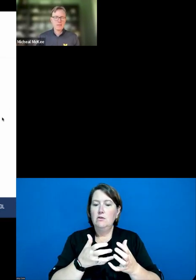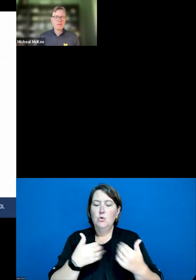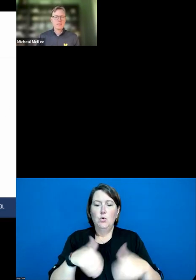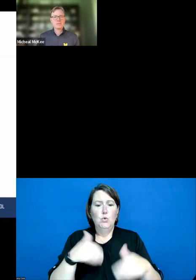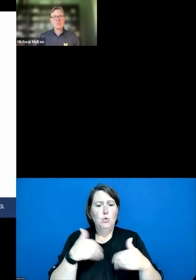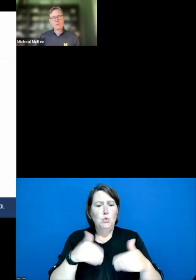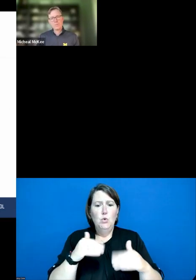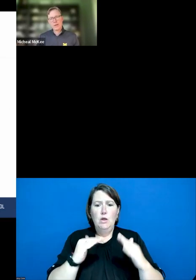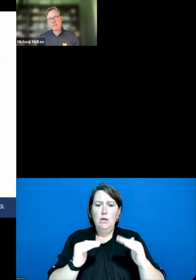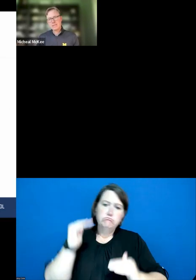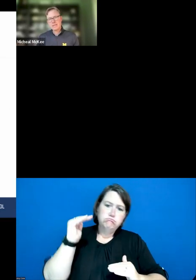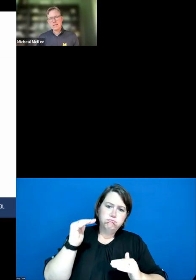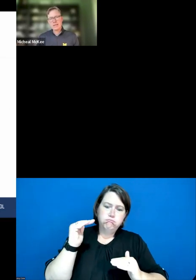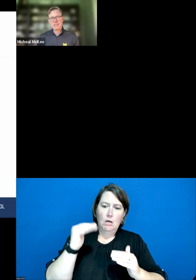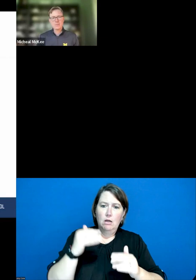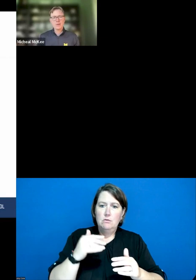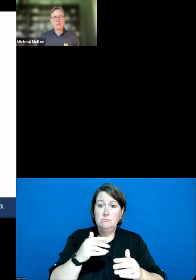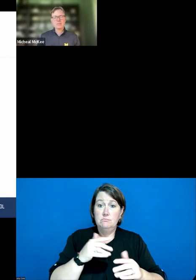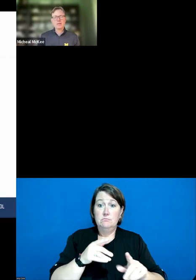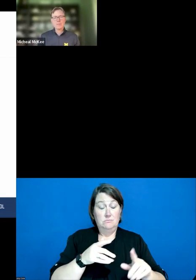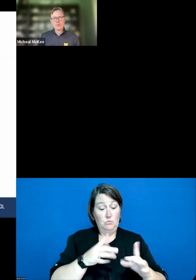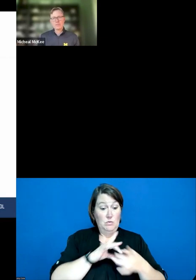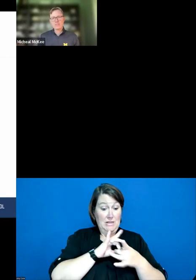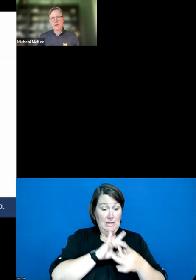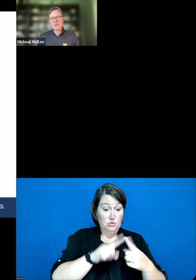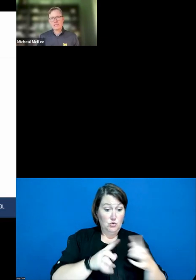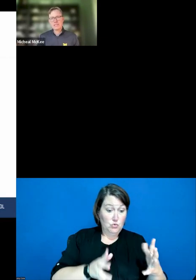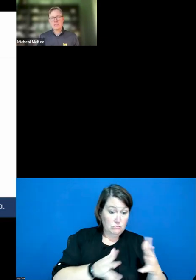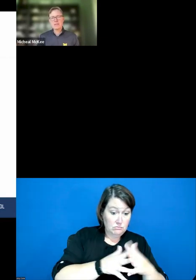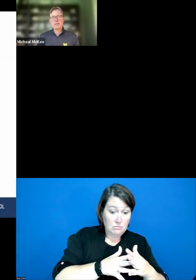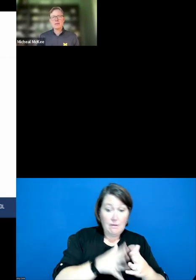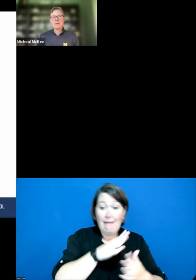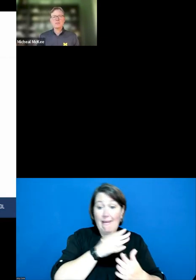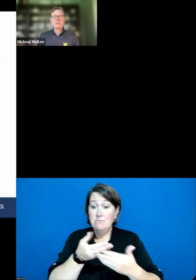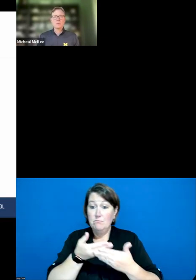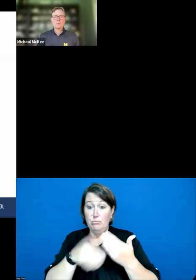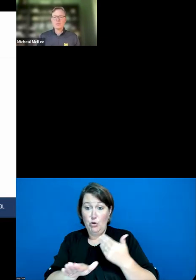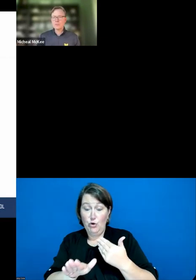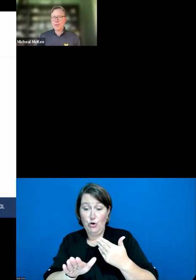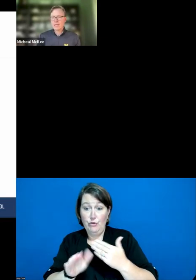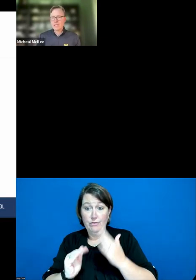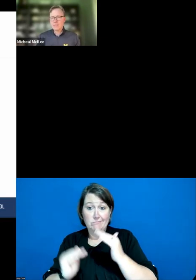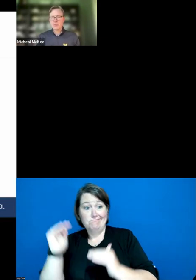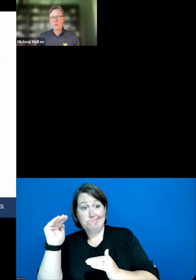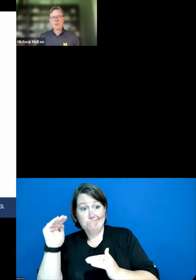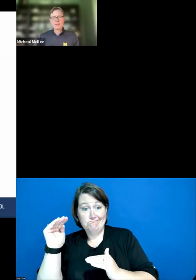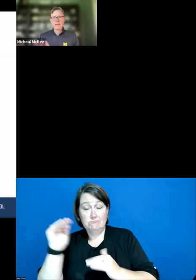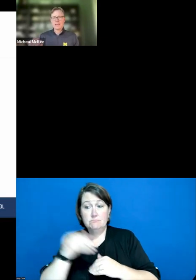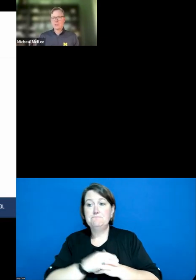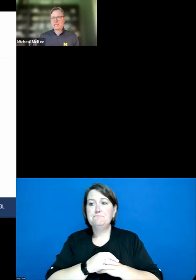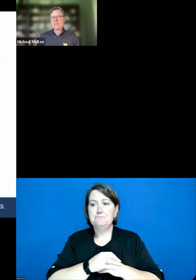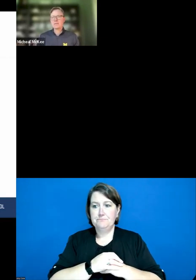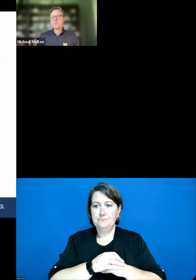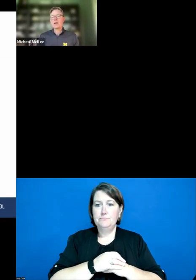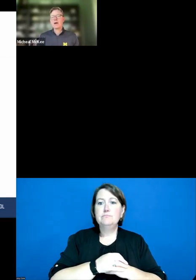that's both pregnancy as well as birth disparities. So doctor Monica Mitra and our team,